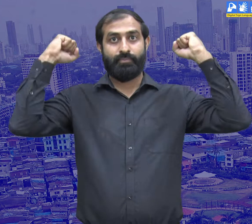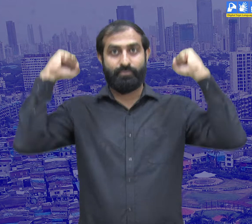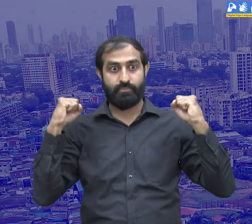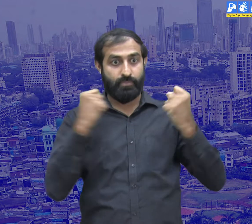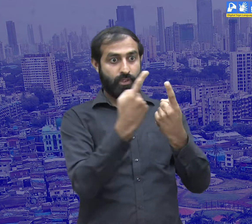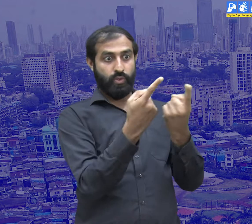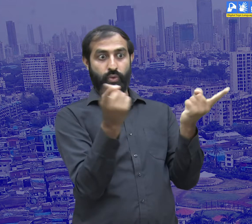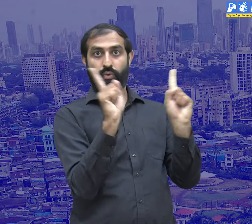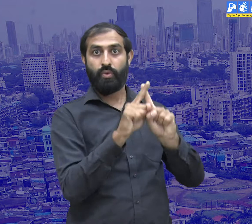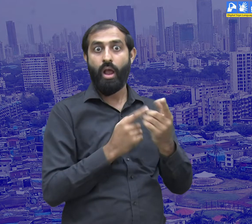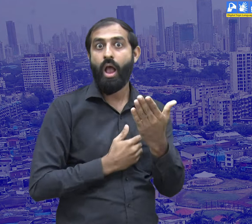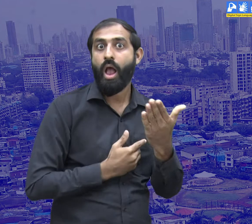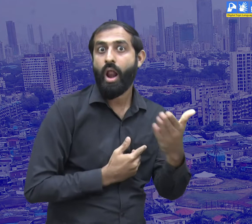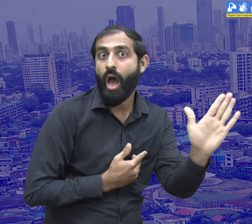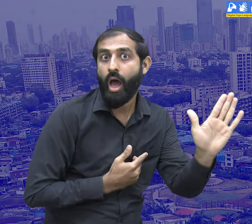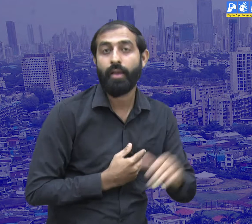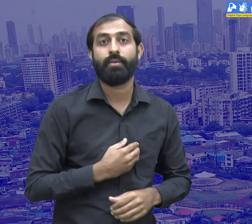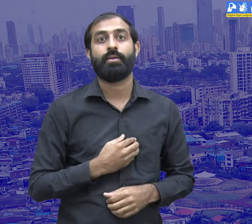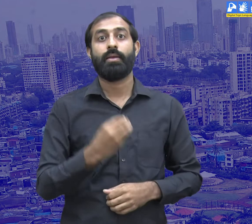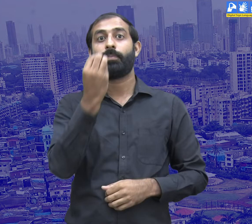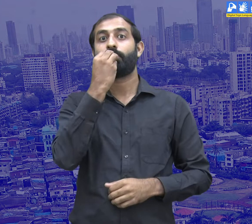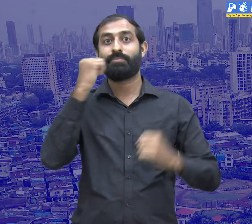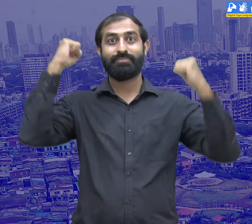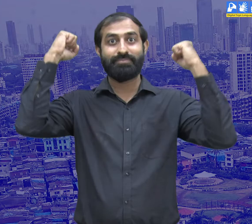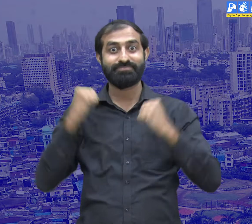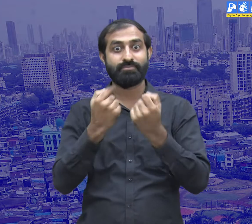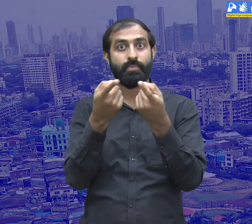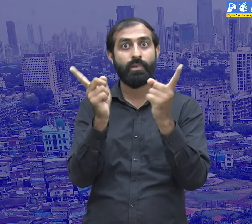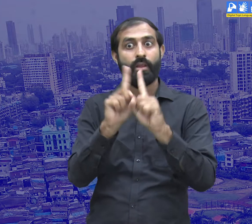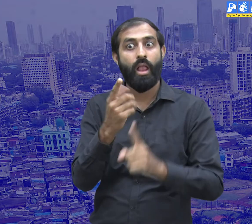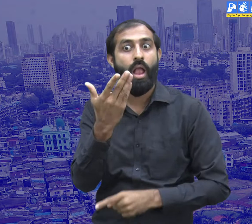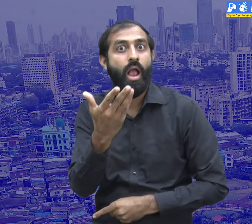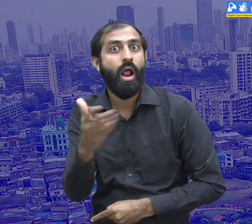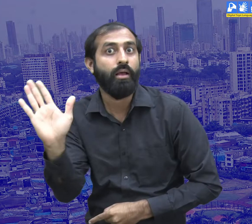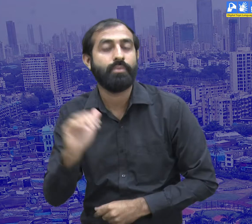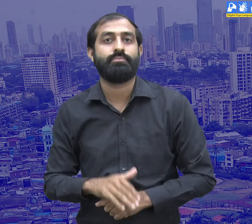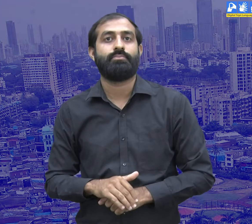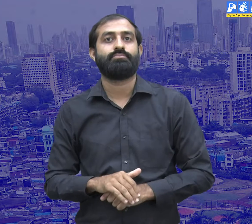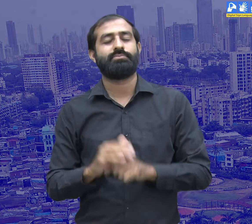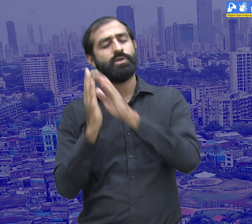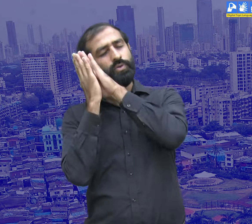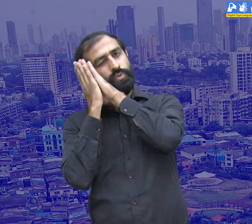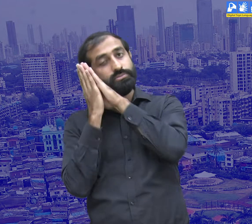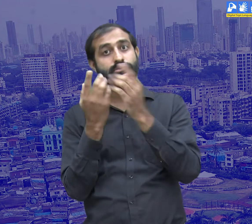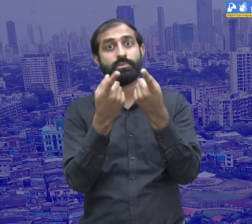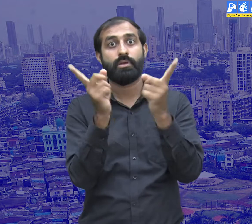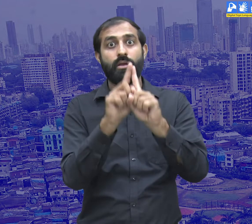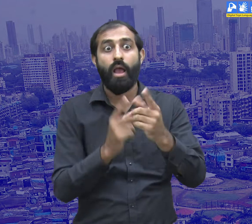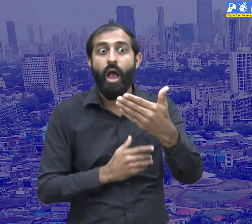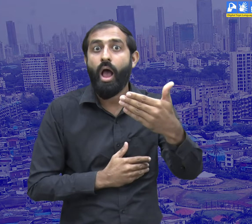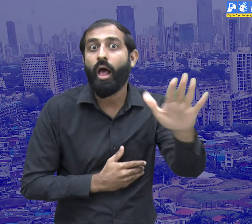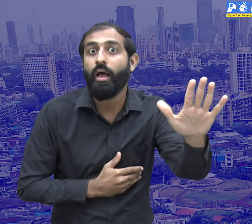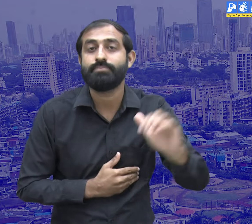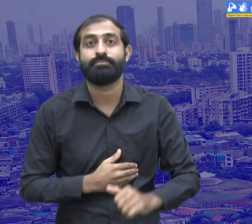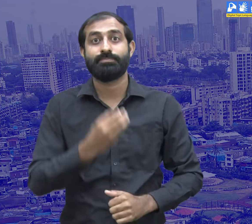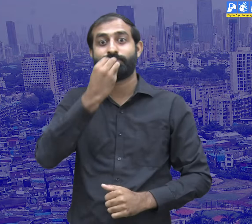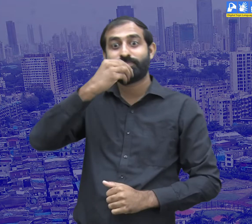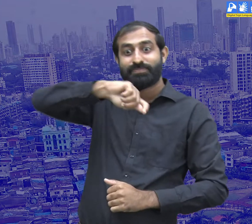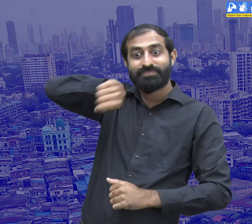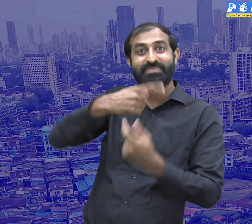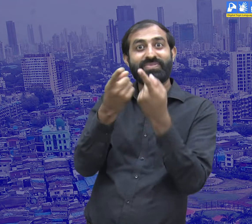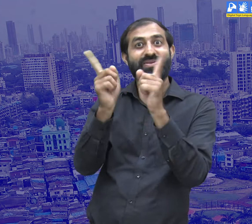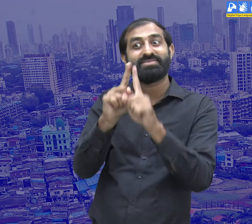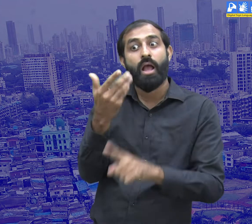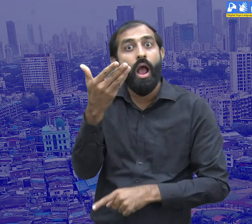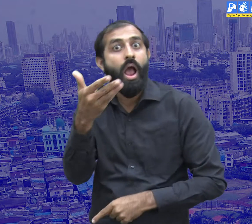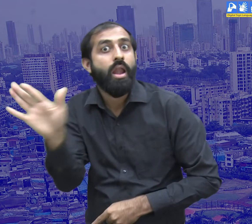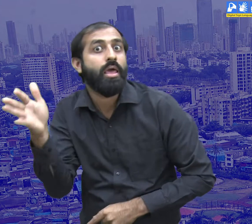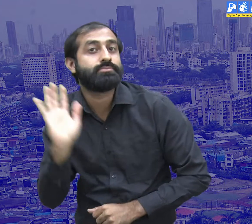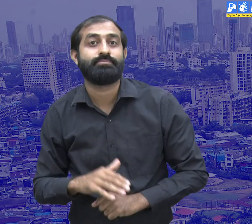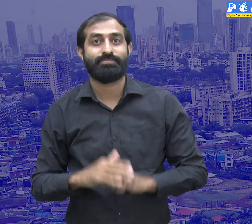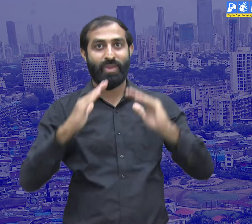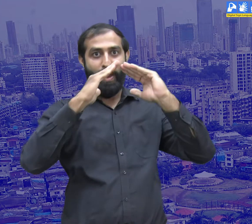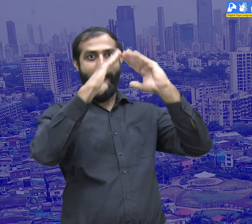So many rooms, one to sit in, one to eat in, one to sleep in and one to cook in.